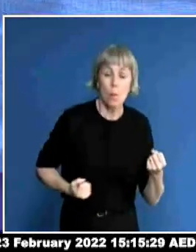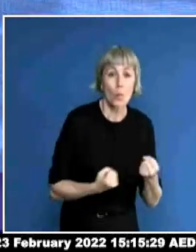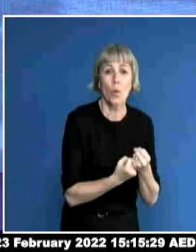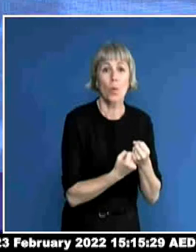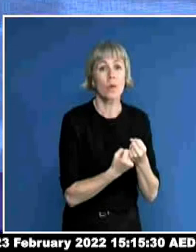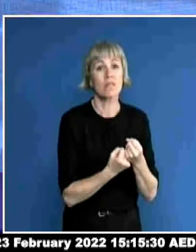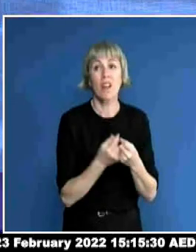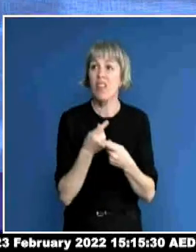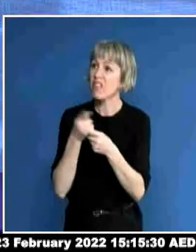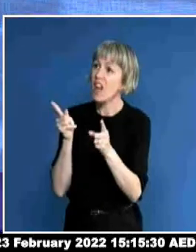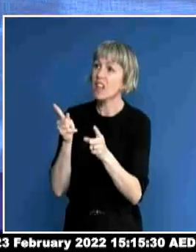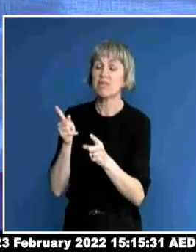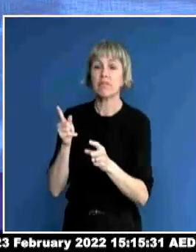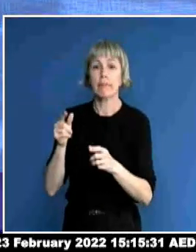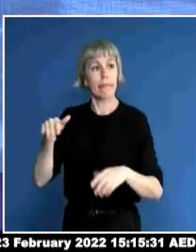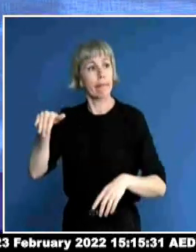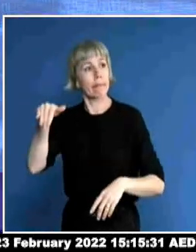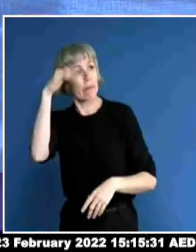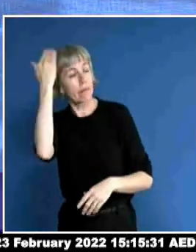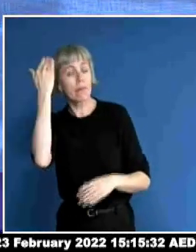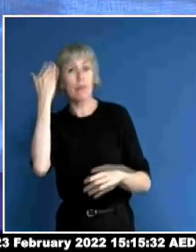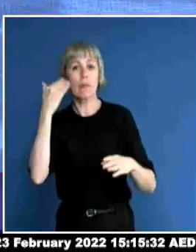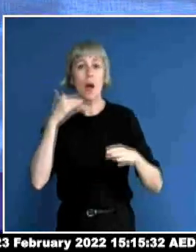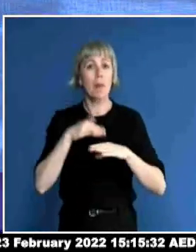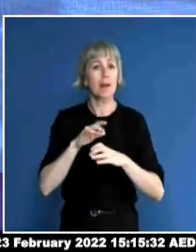with disability, what is going to support them.